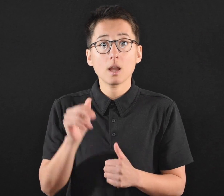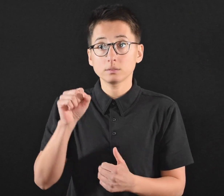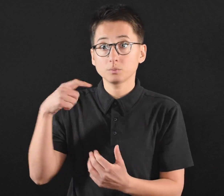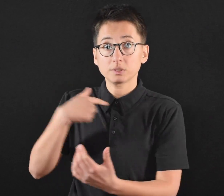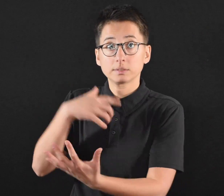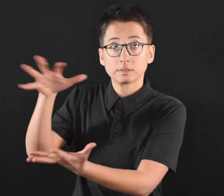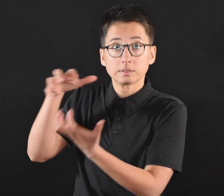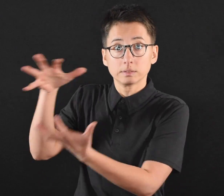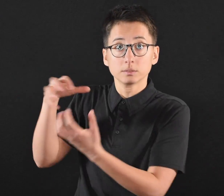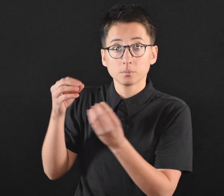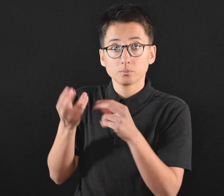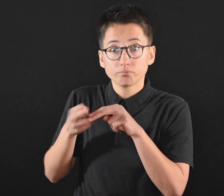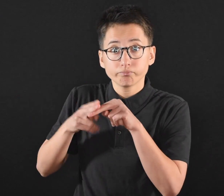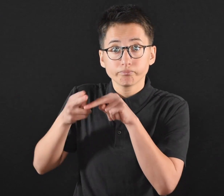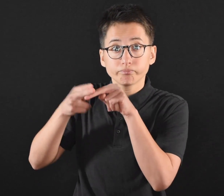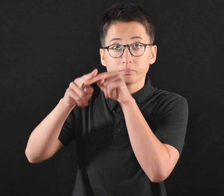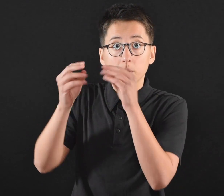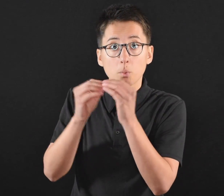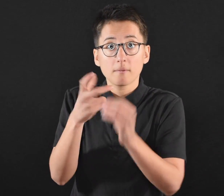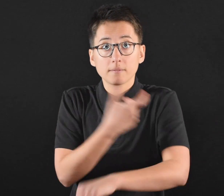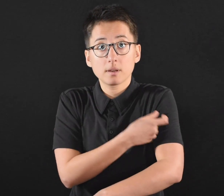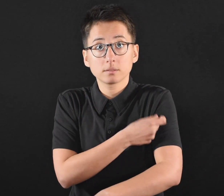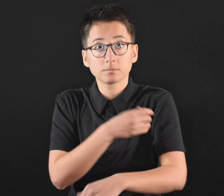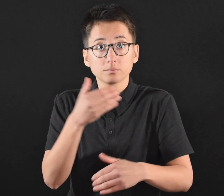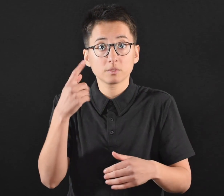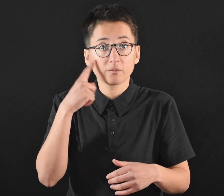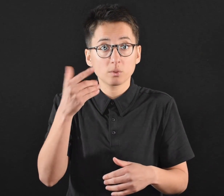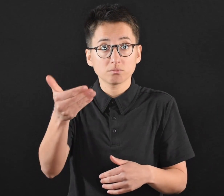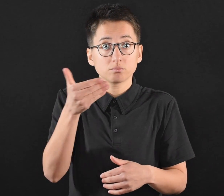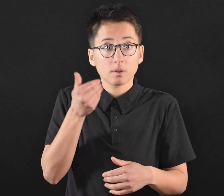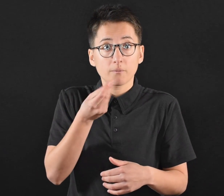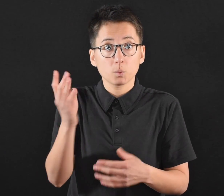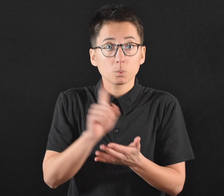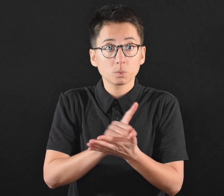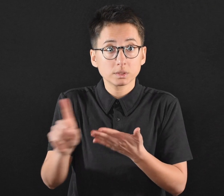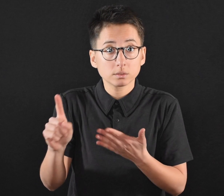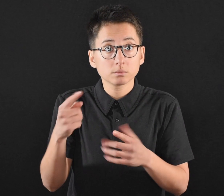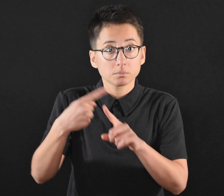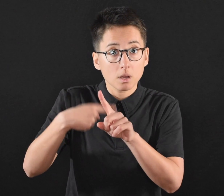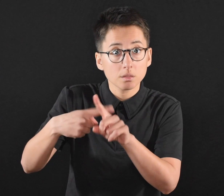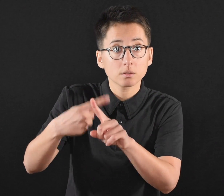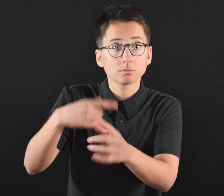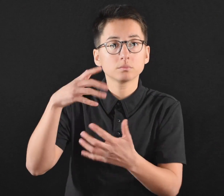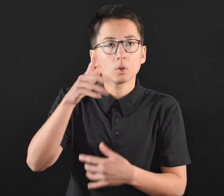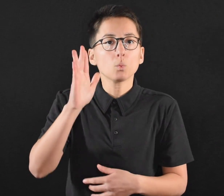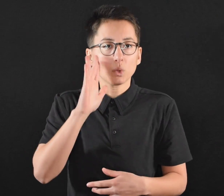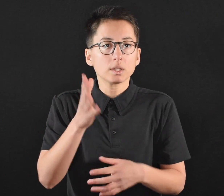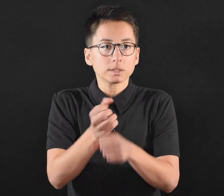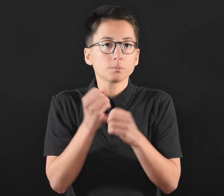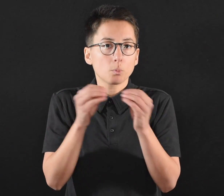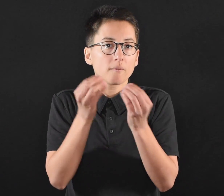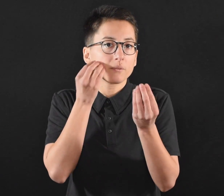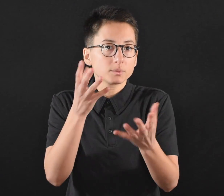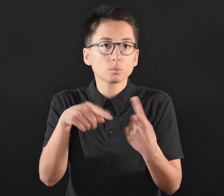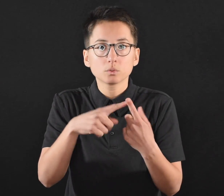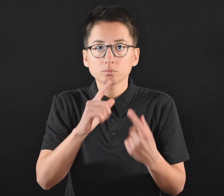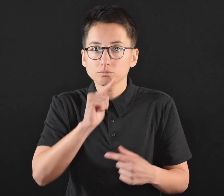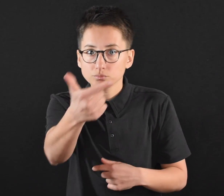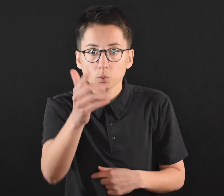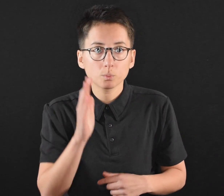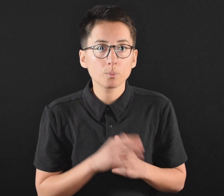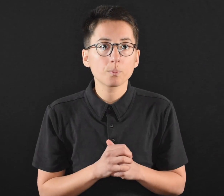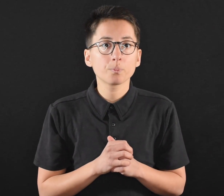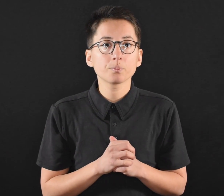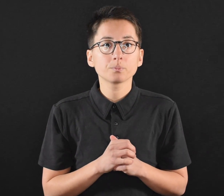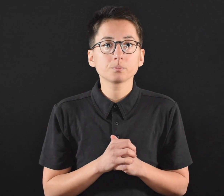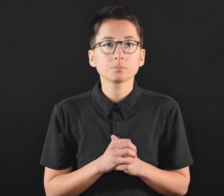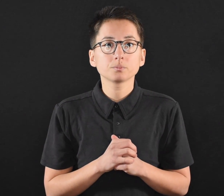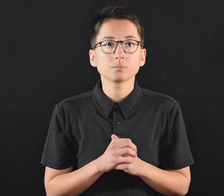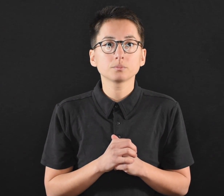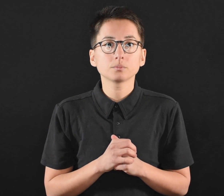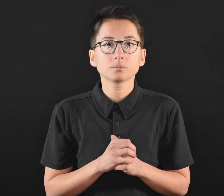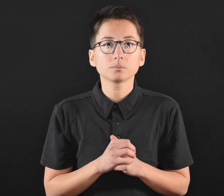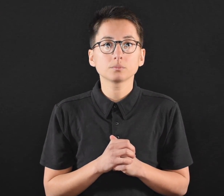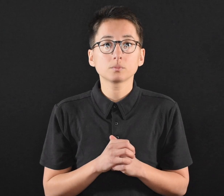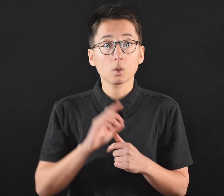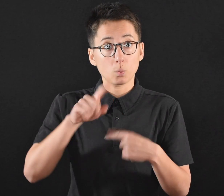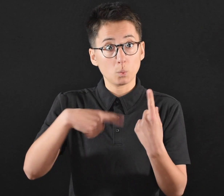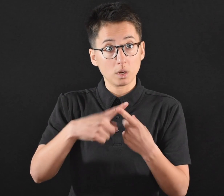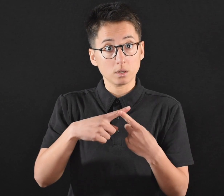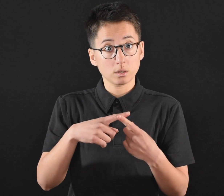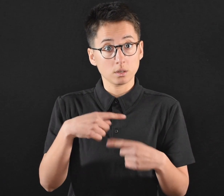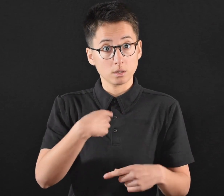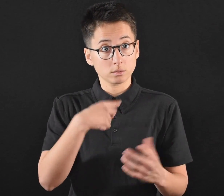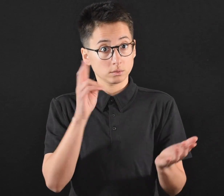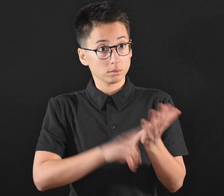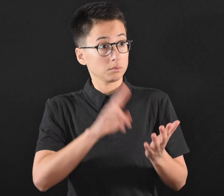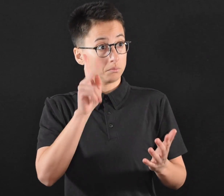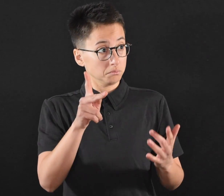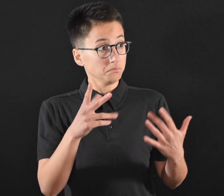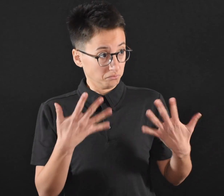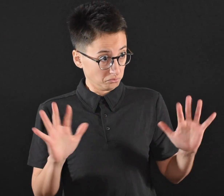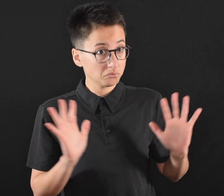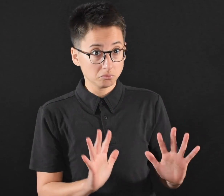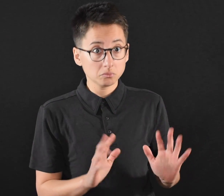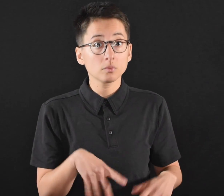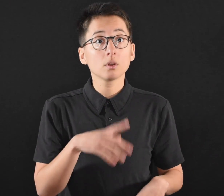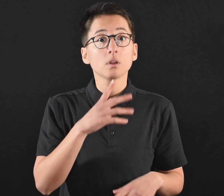● Health insurance and personal identification forms are not required for signing up.